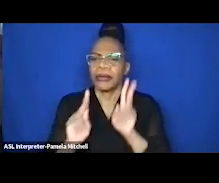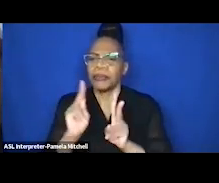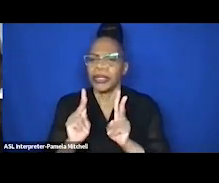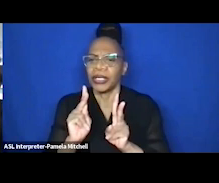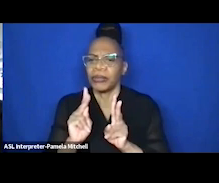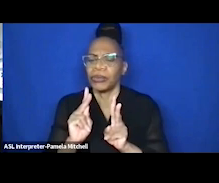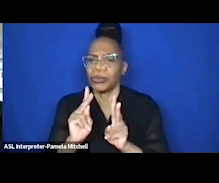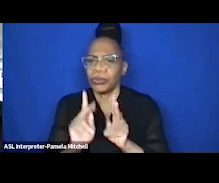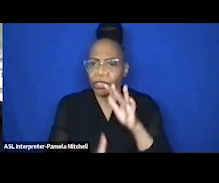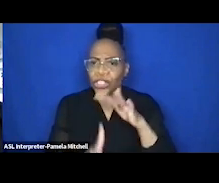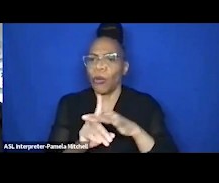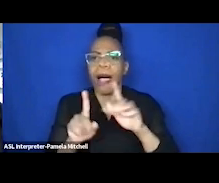But the process, they have...